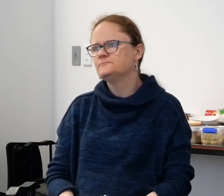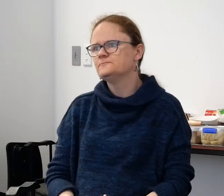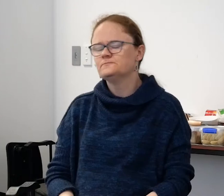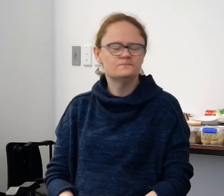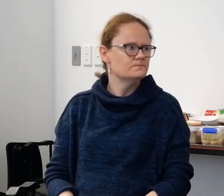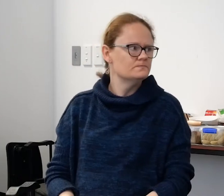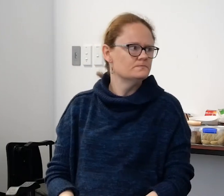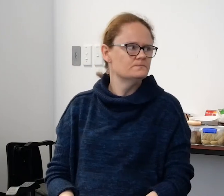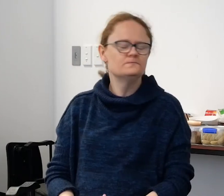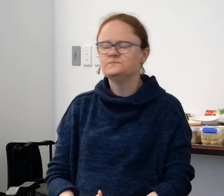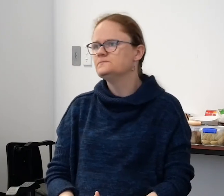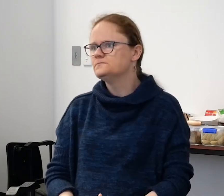That is just the unfortunate nature of things.